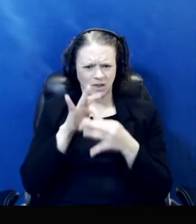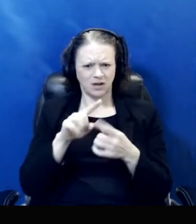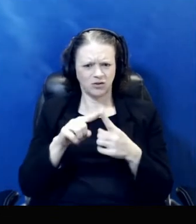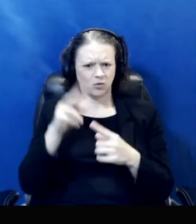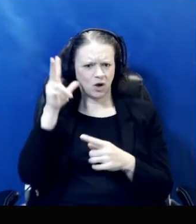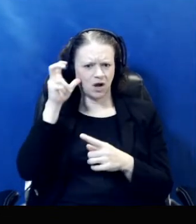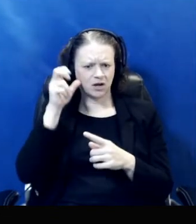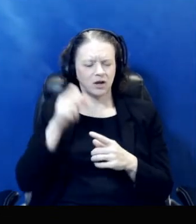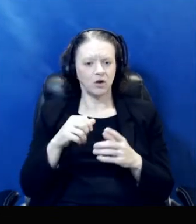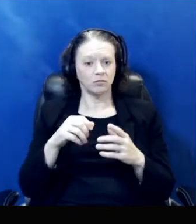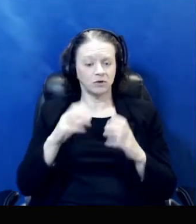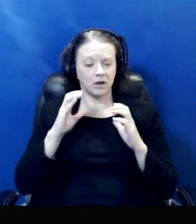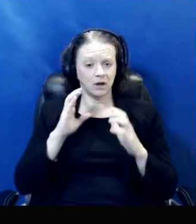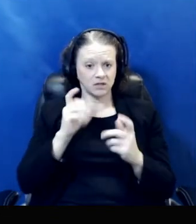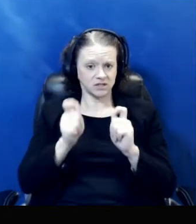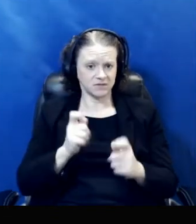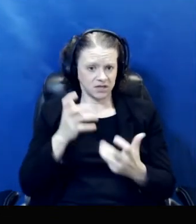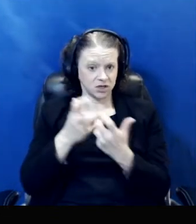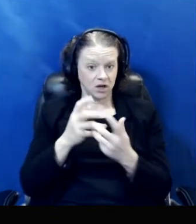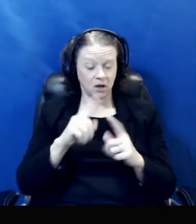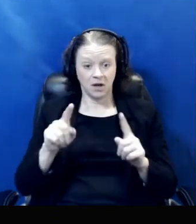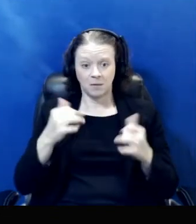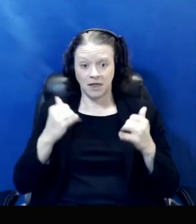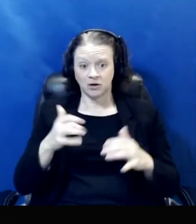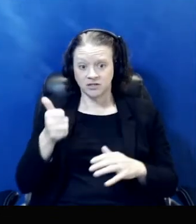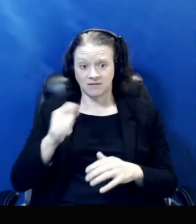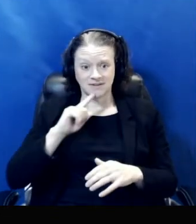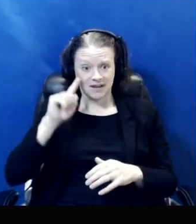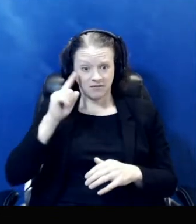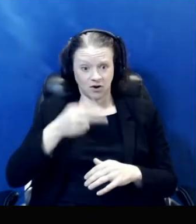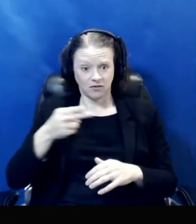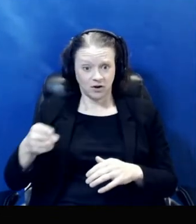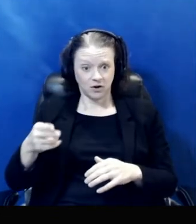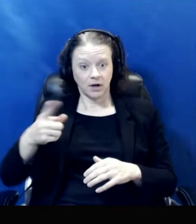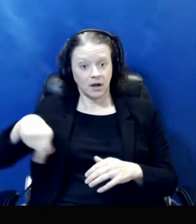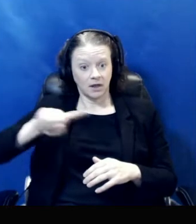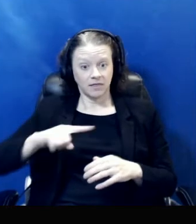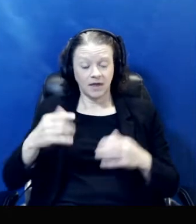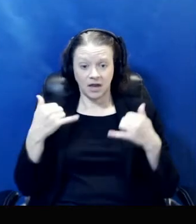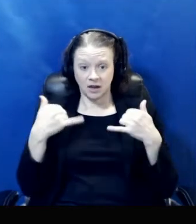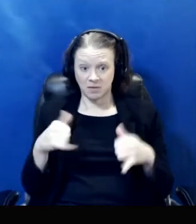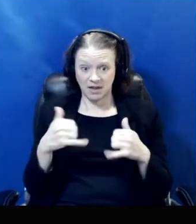hard of hearing, when they play games that allow communication with other players,